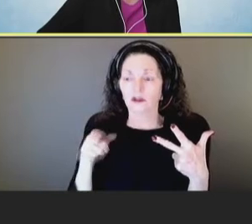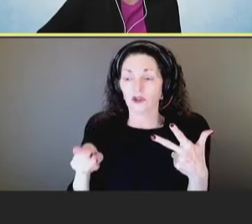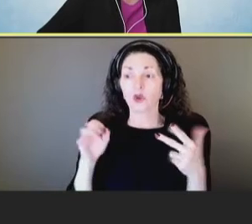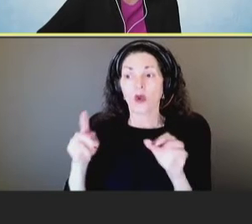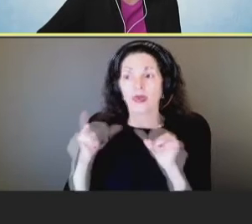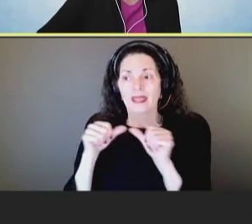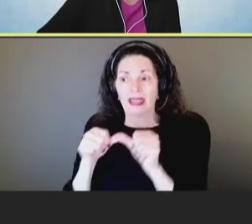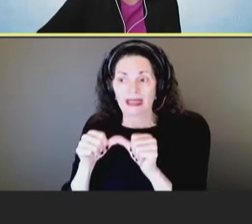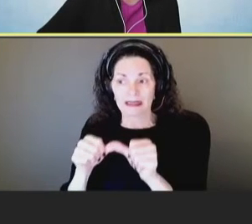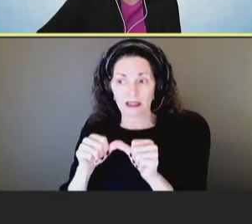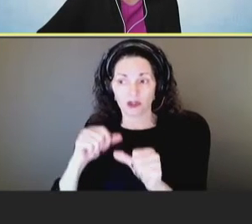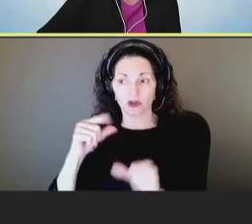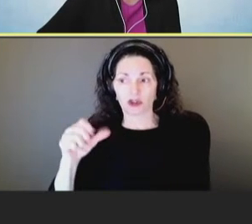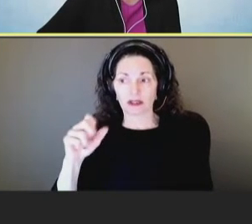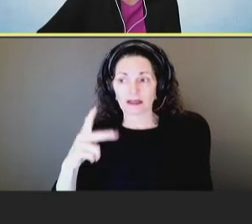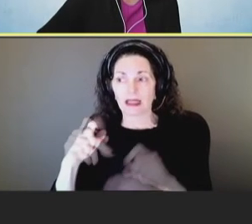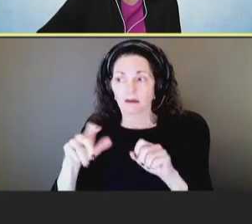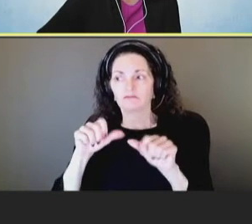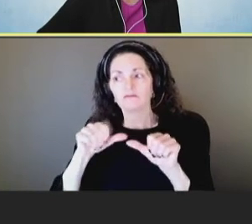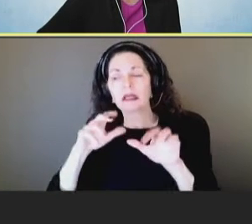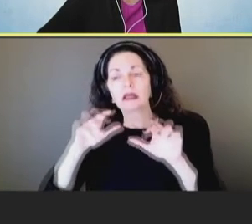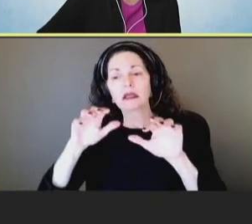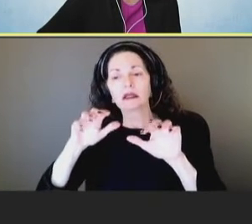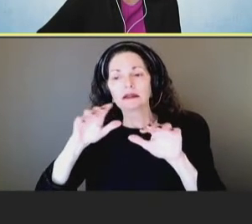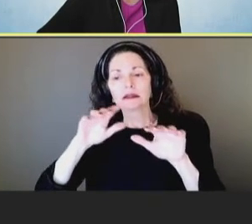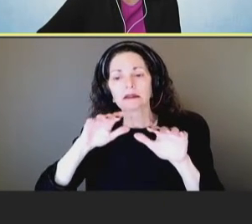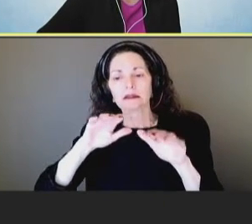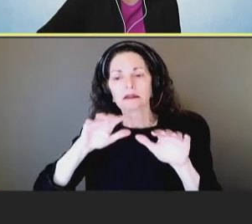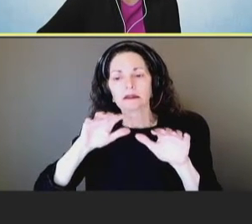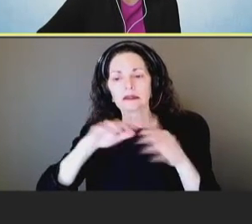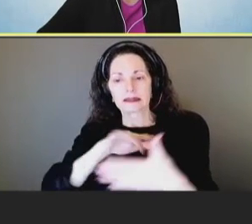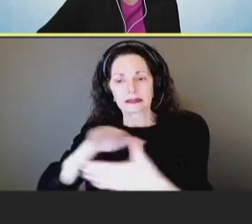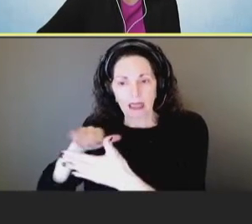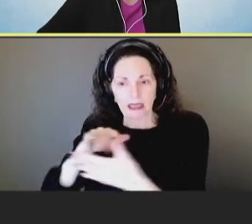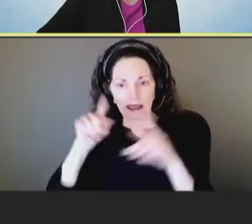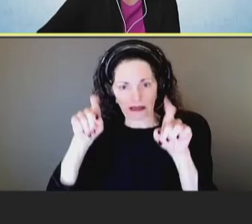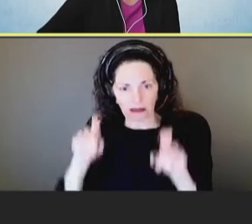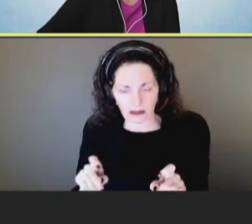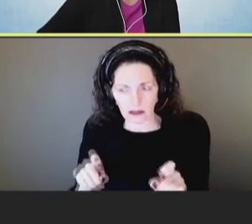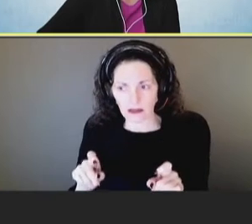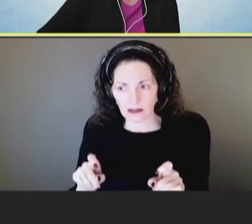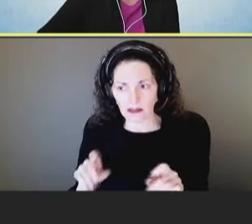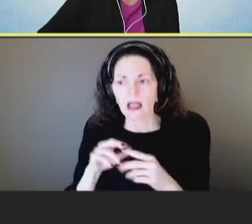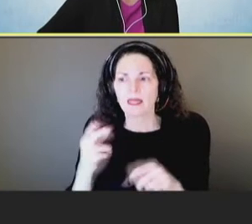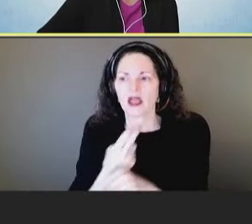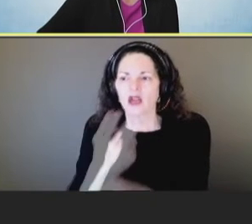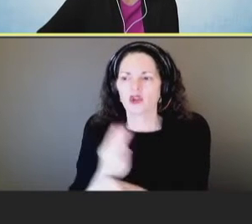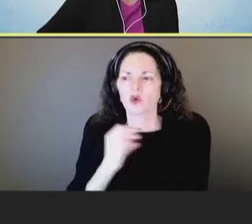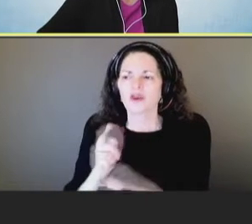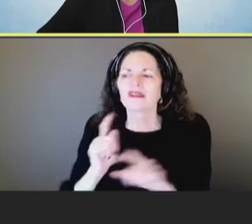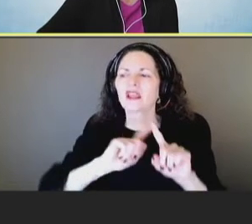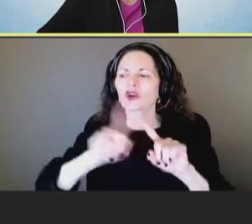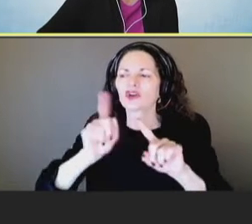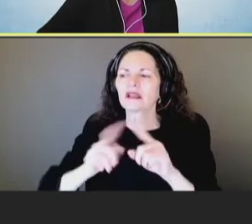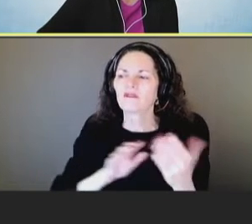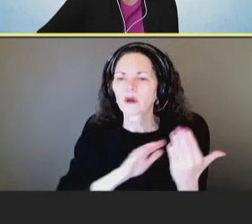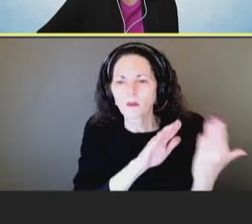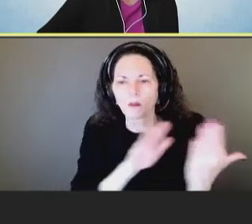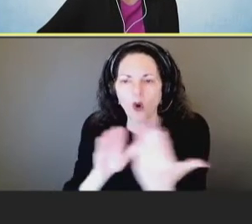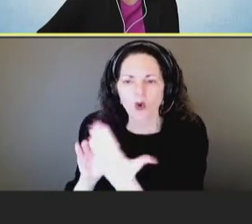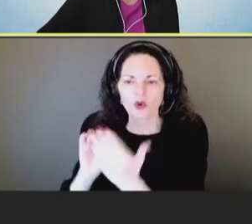H5N8 like candidates using the FluLaval process at GSK and using AUDENZ processes at CSL Seqirus,